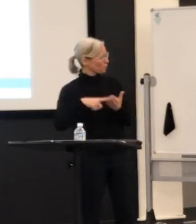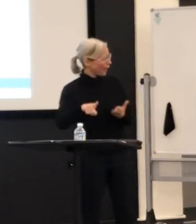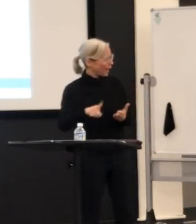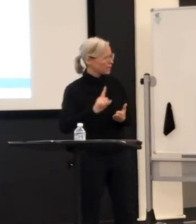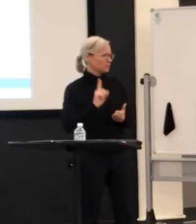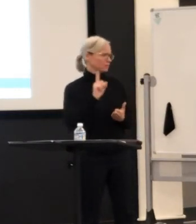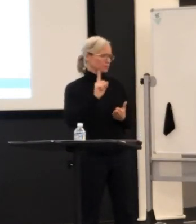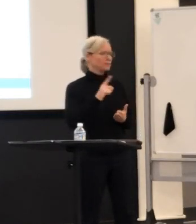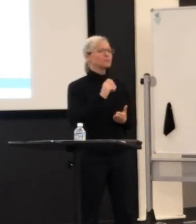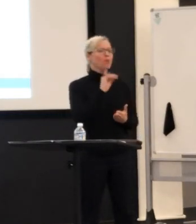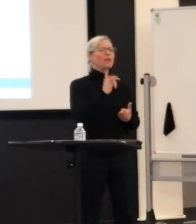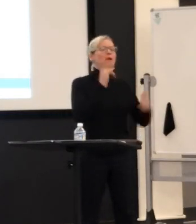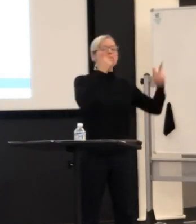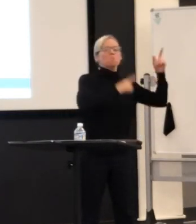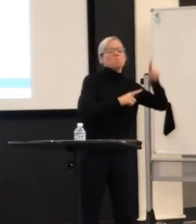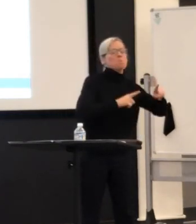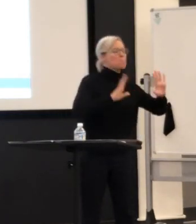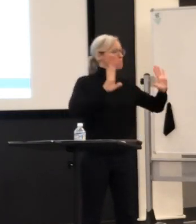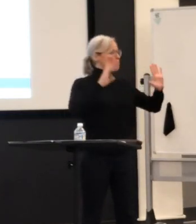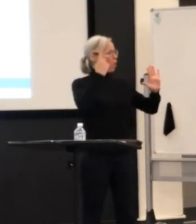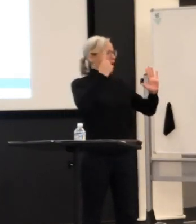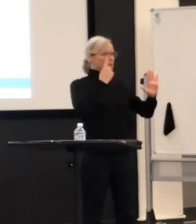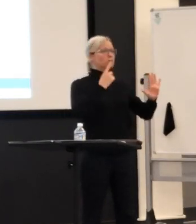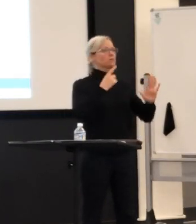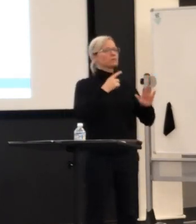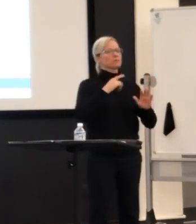you hadn't received federal funding, that's how it works 99% of the time.